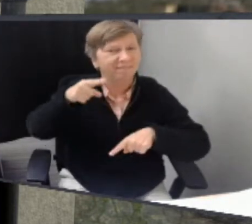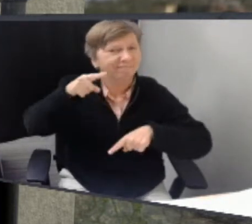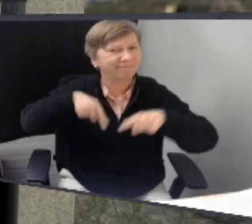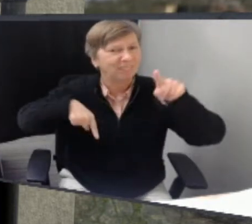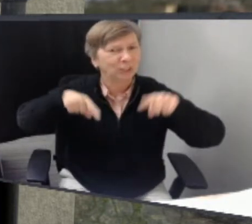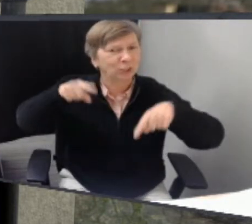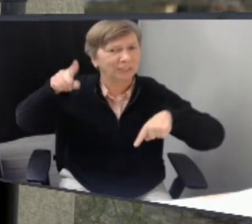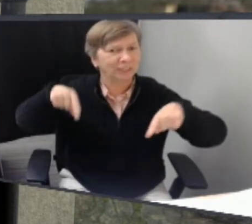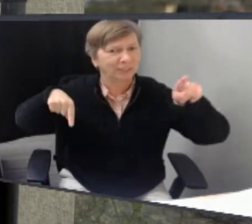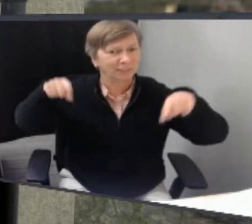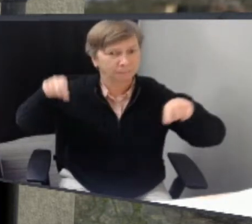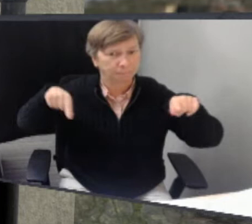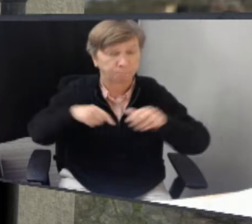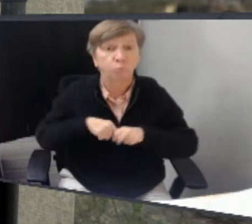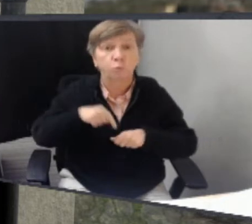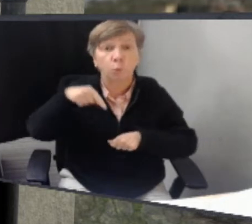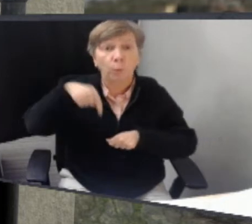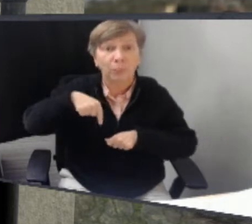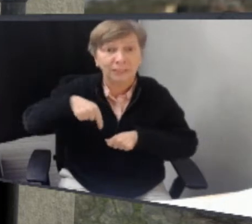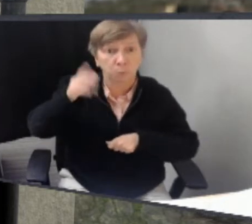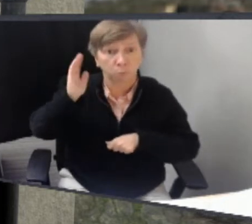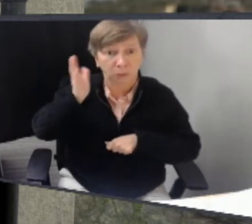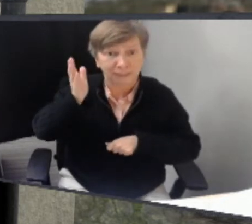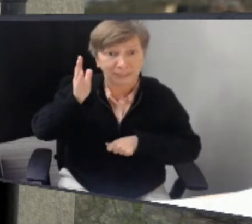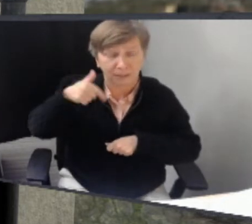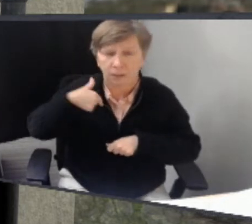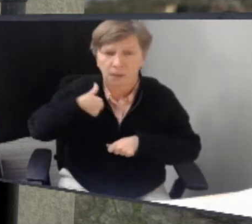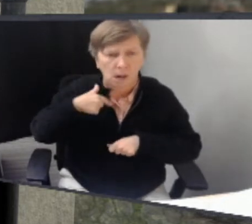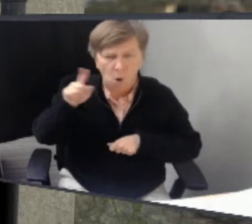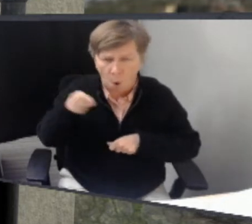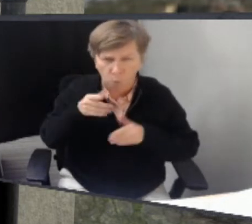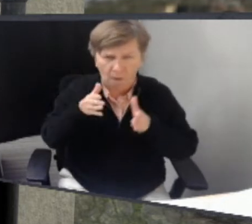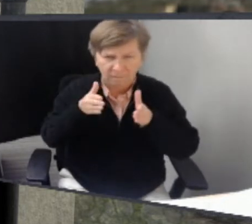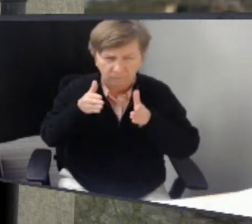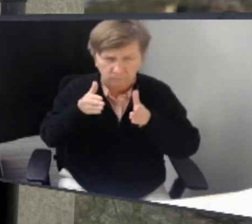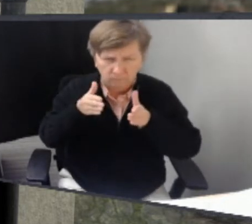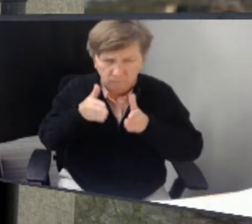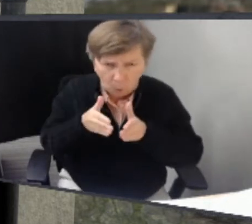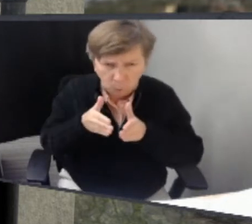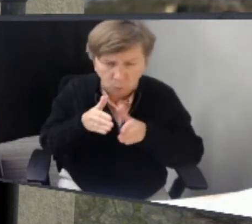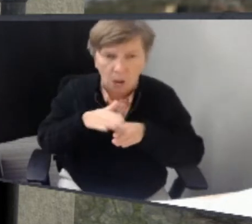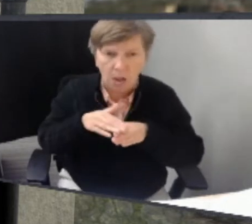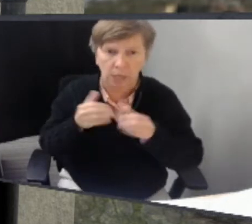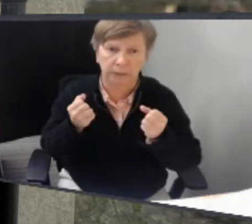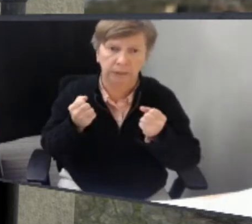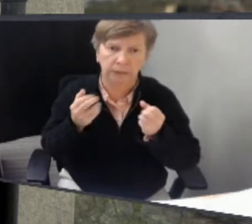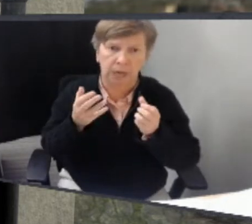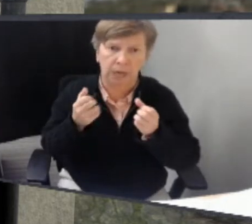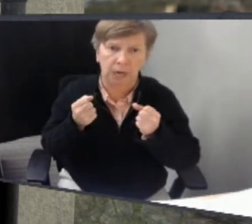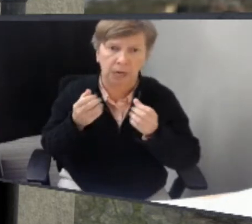something else outside of those two. But again, here I want to emphasize the diversity in our student population.